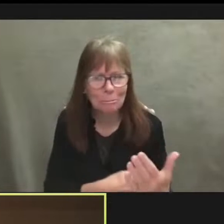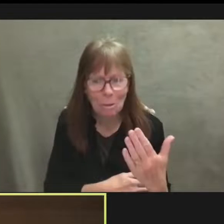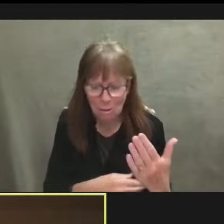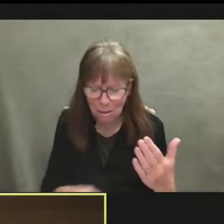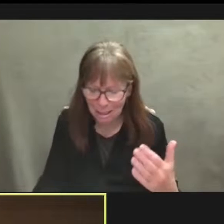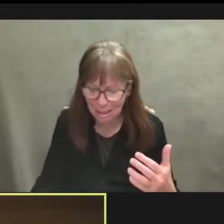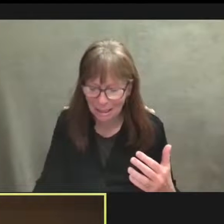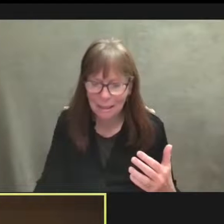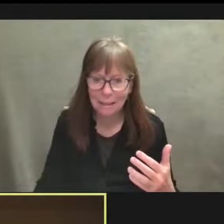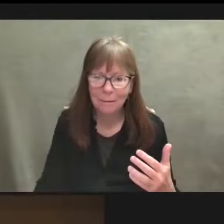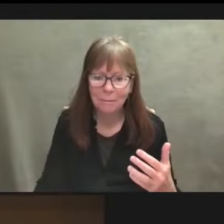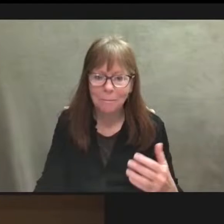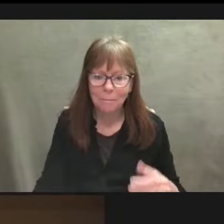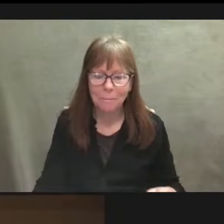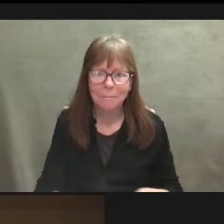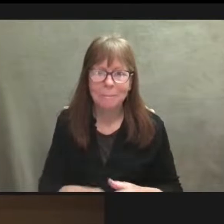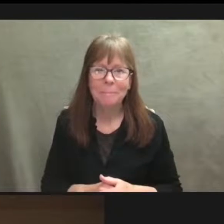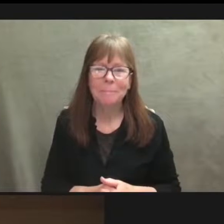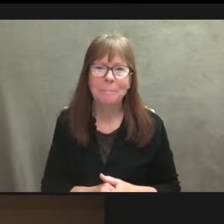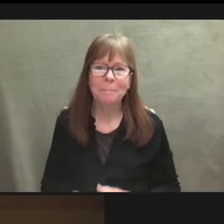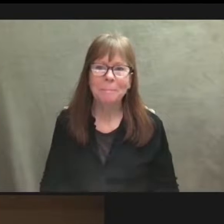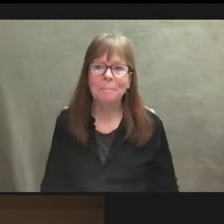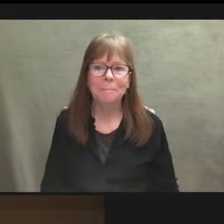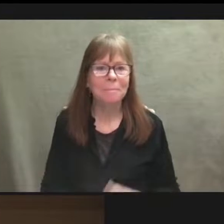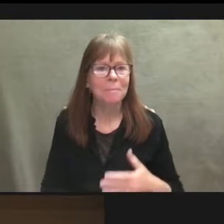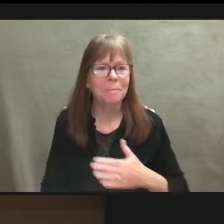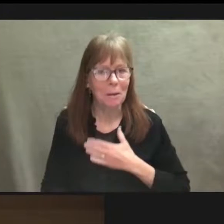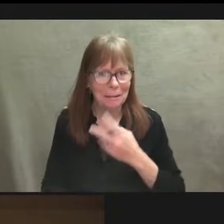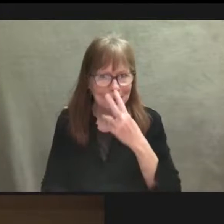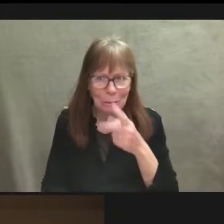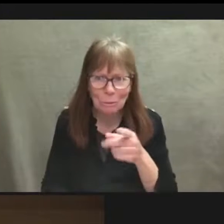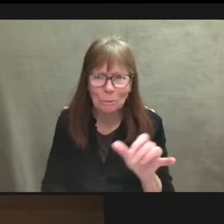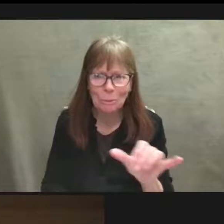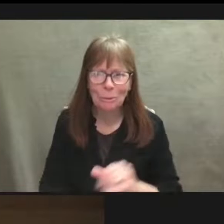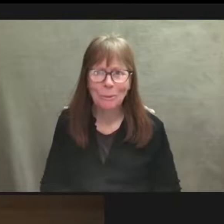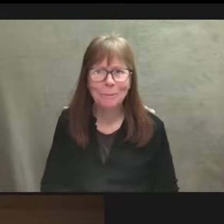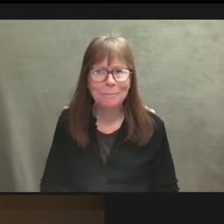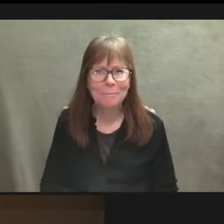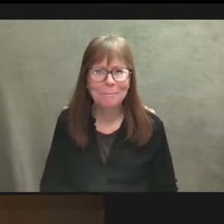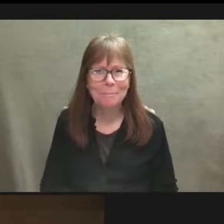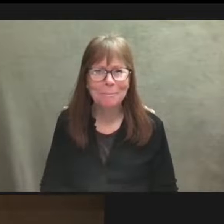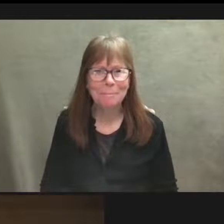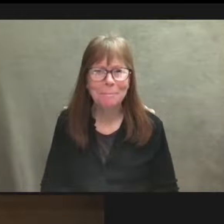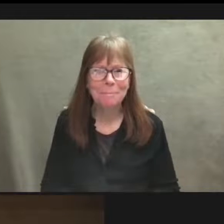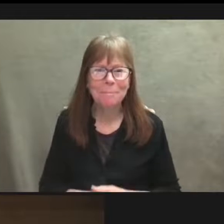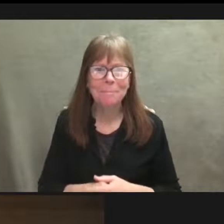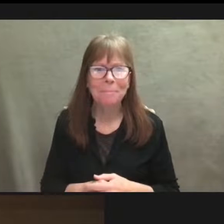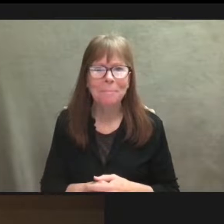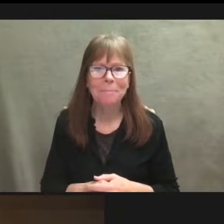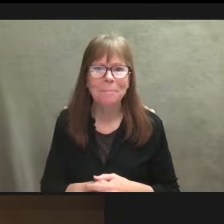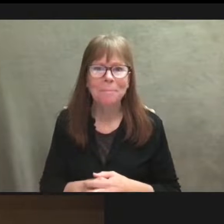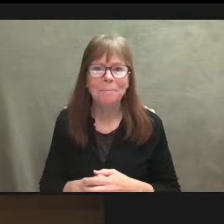Good to see you! Good to see you, too! PETER POULLOS: